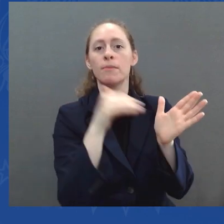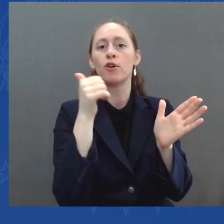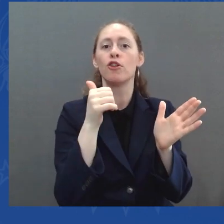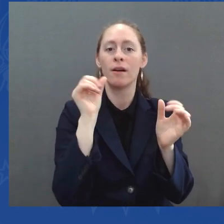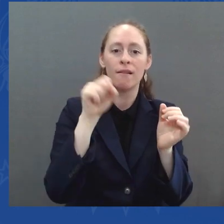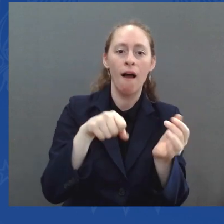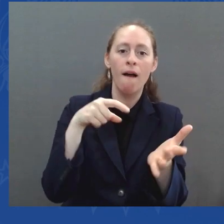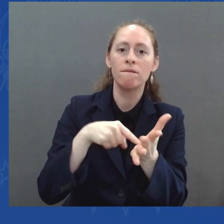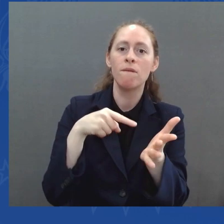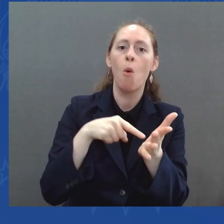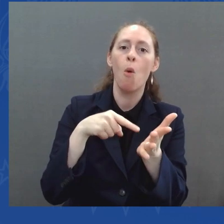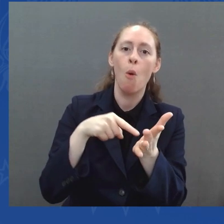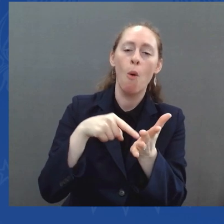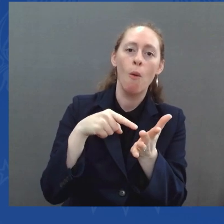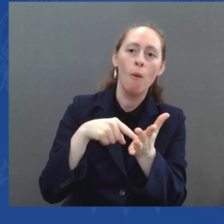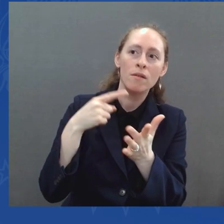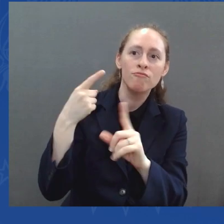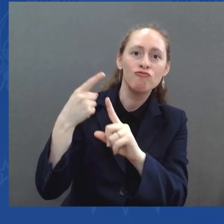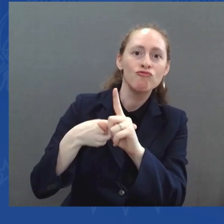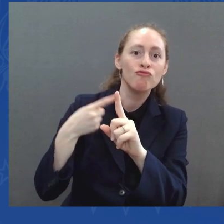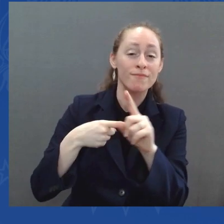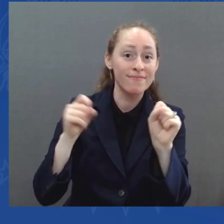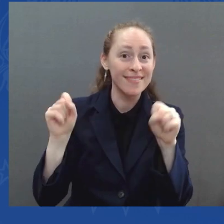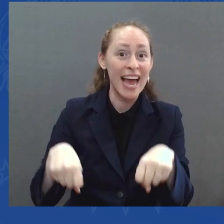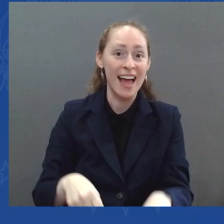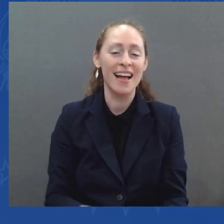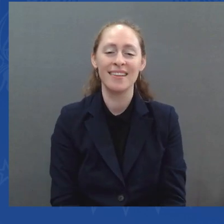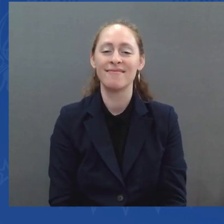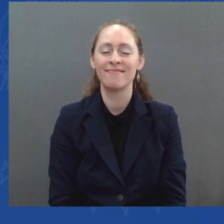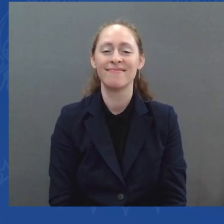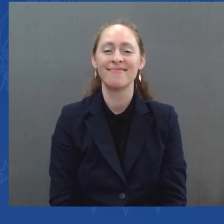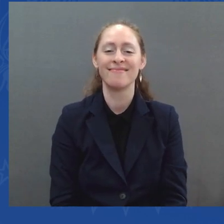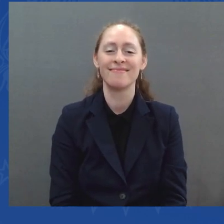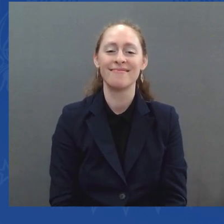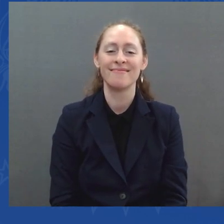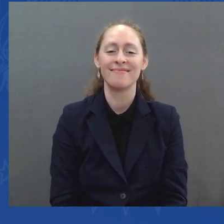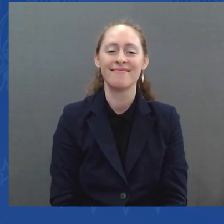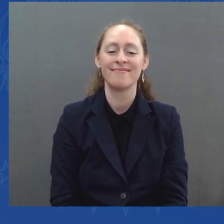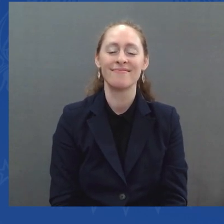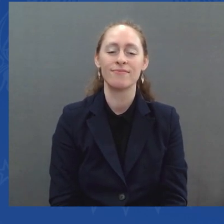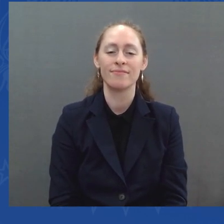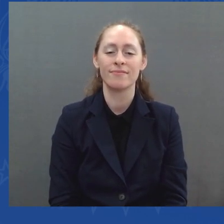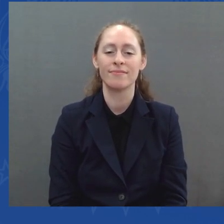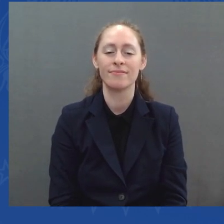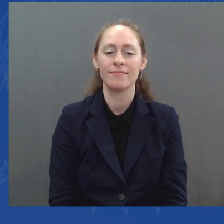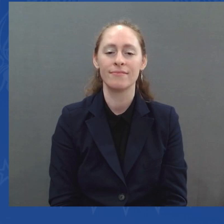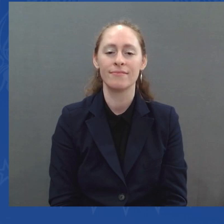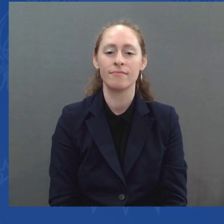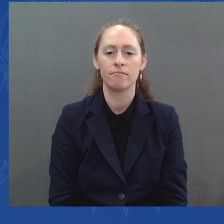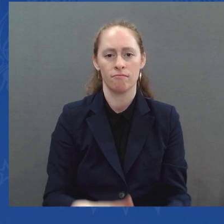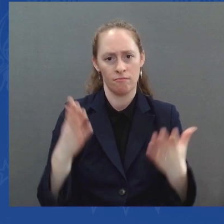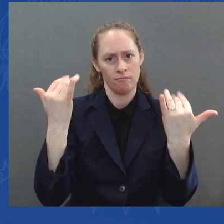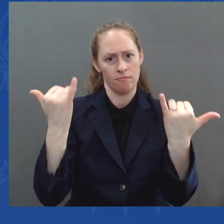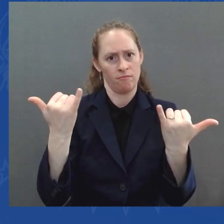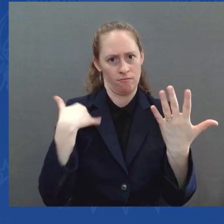and we're taking steps today to get that done. So look, folks, but we need to keep up the fight.